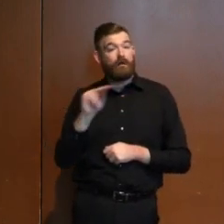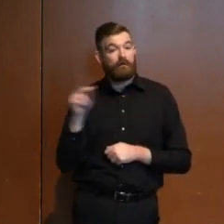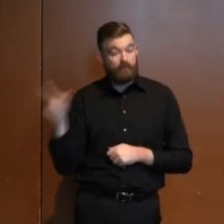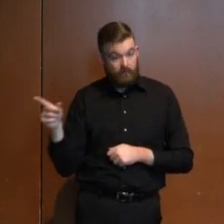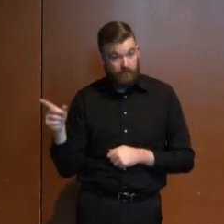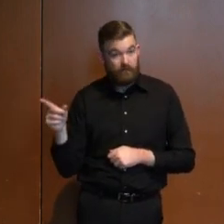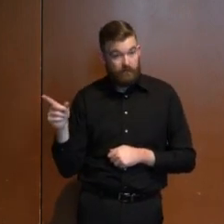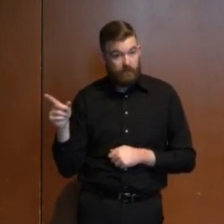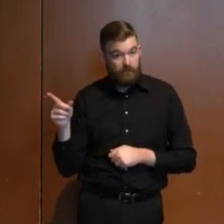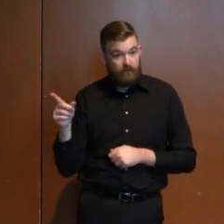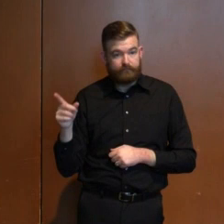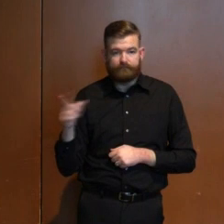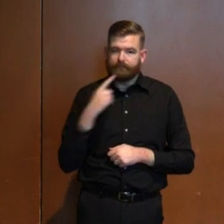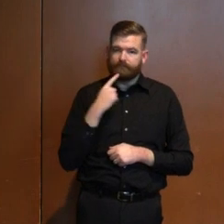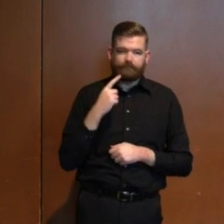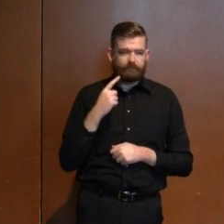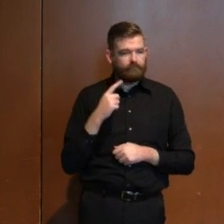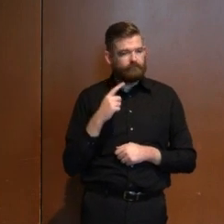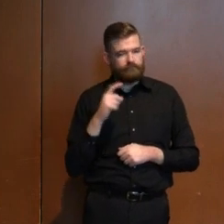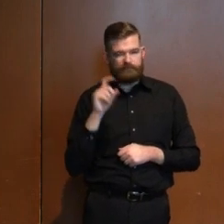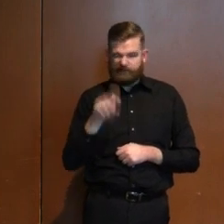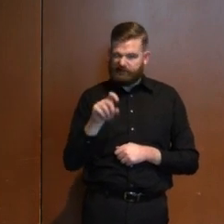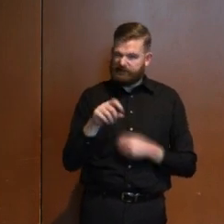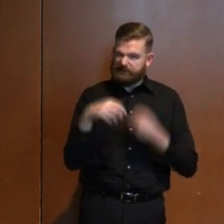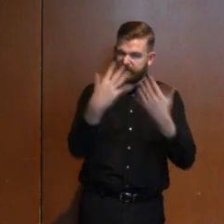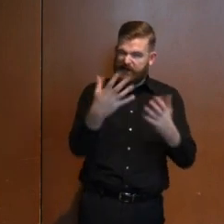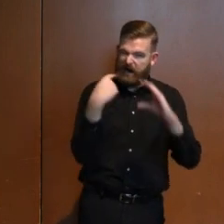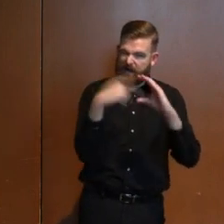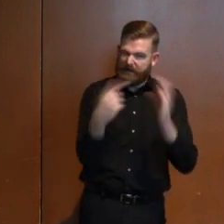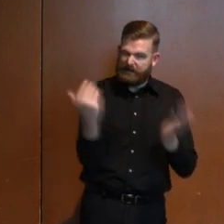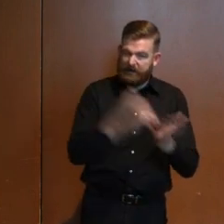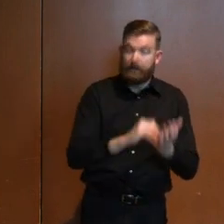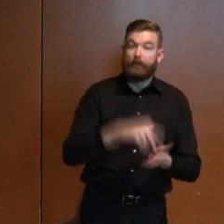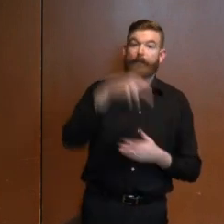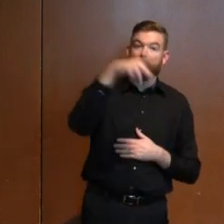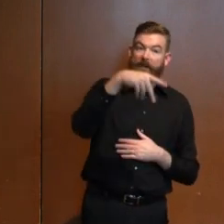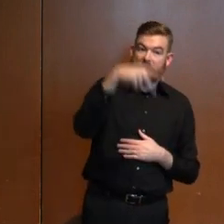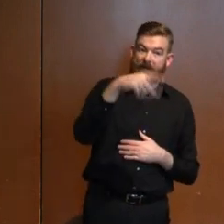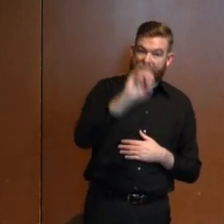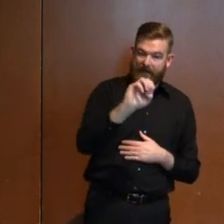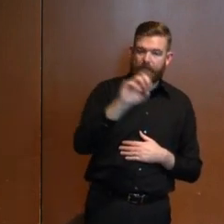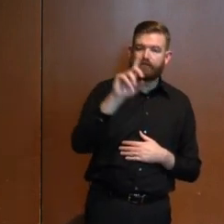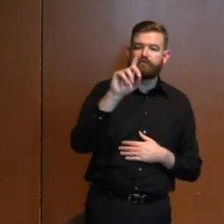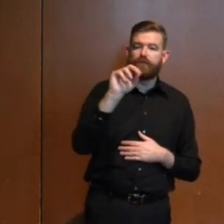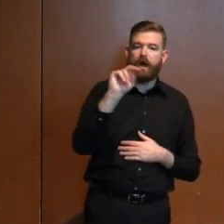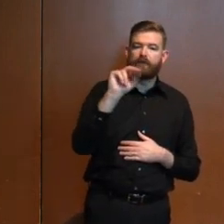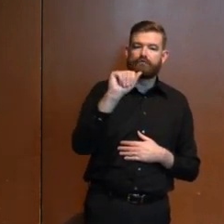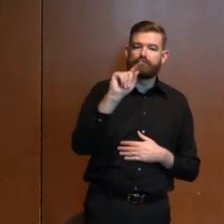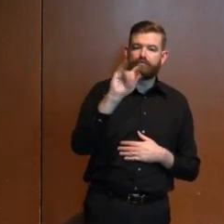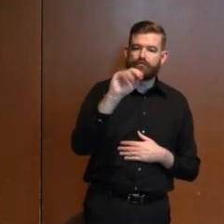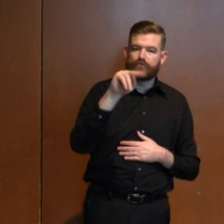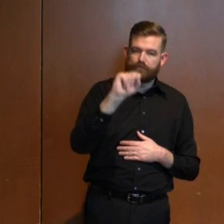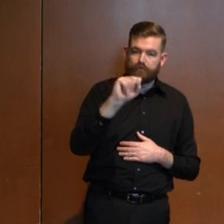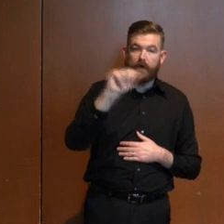WORKERS WHO MADE A DONATION TO BURLINGTON COUNTIES OF MASKS. PAT CALLAHAN WILL REMIND ME